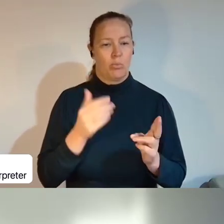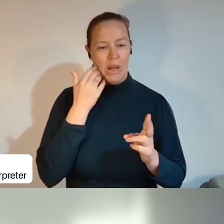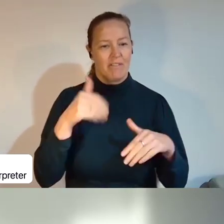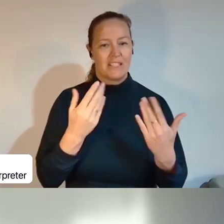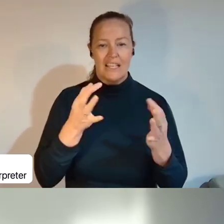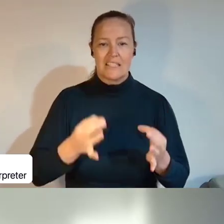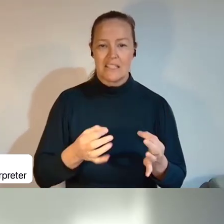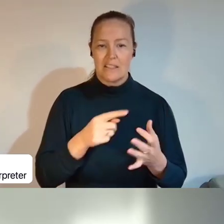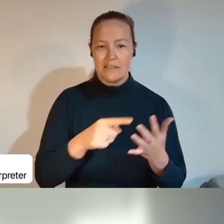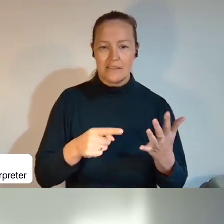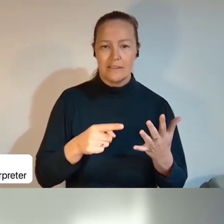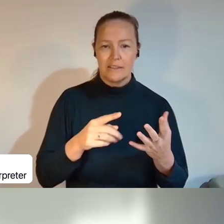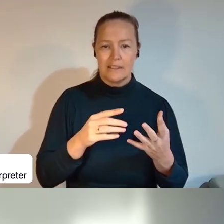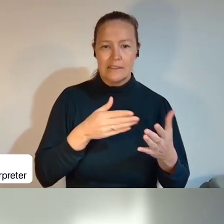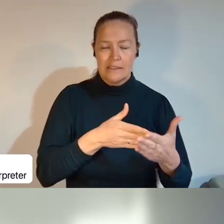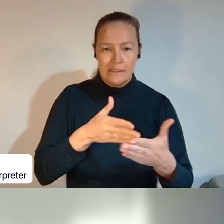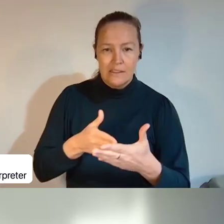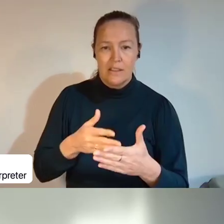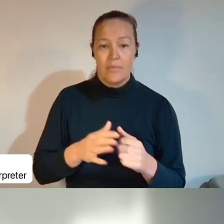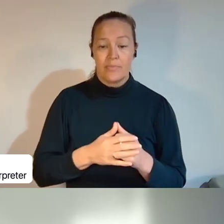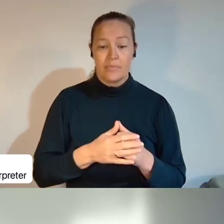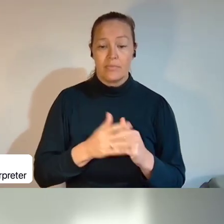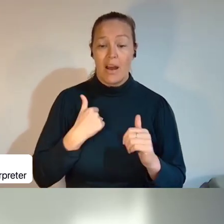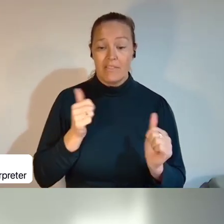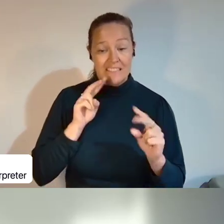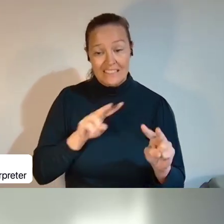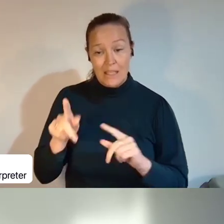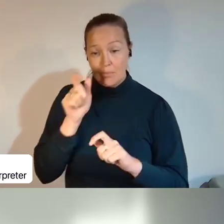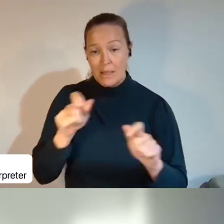In my work I have encountered people who have not been allowed to have lit birthday candles on their